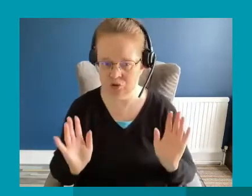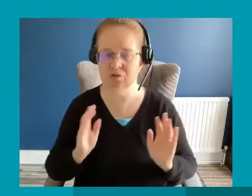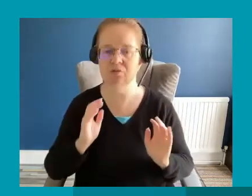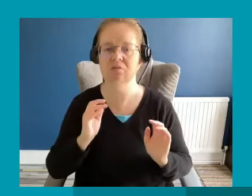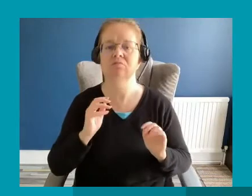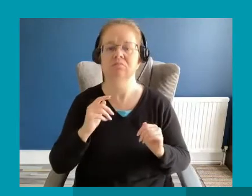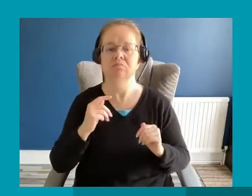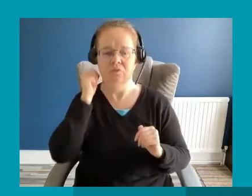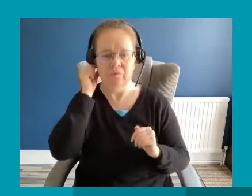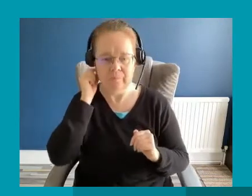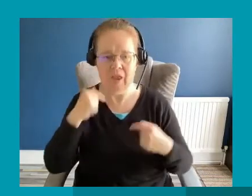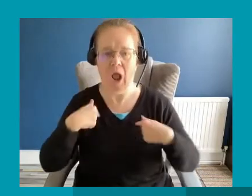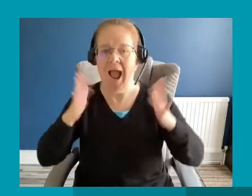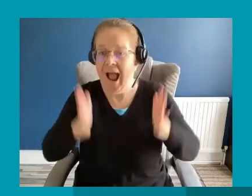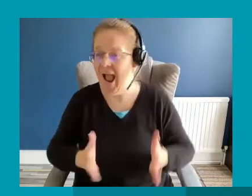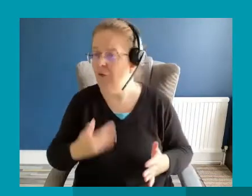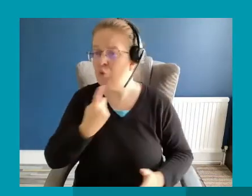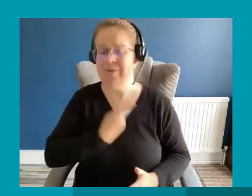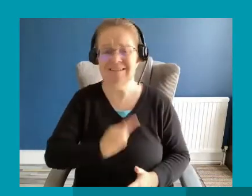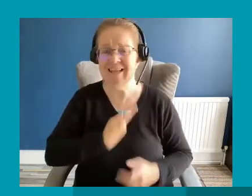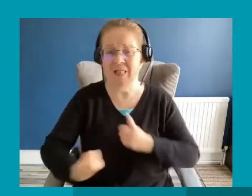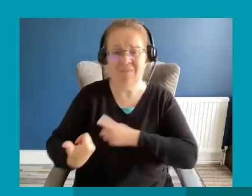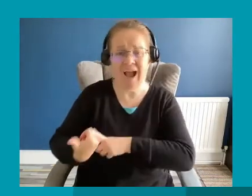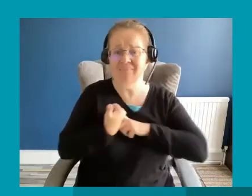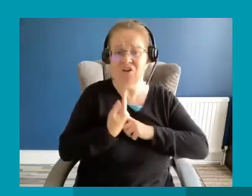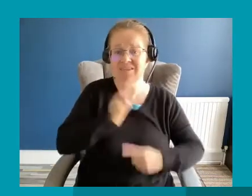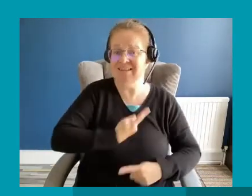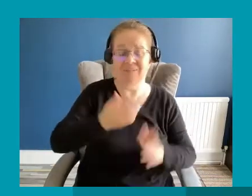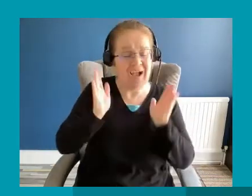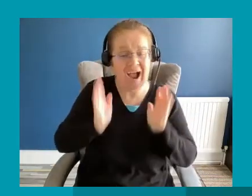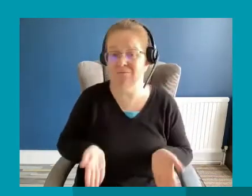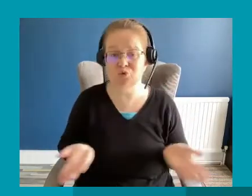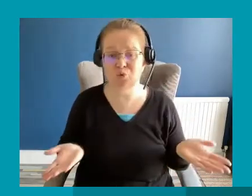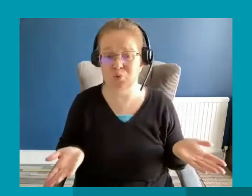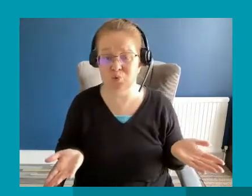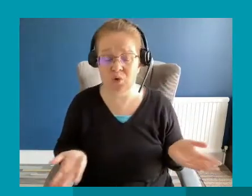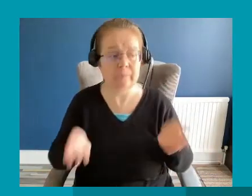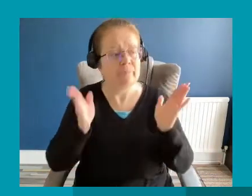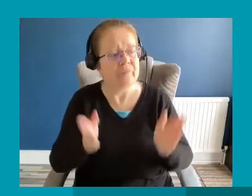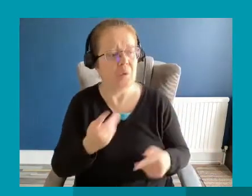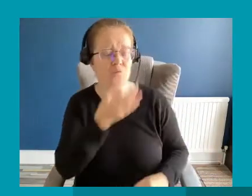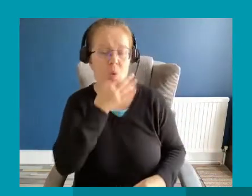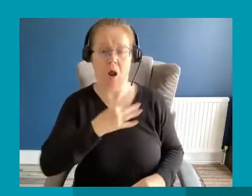We've got to be your own self advocate. So you want to ask yourself those my